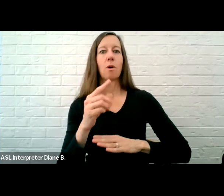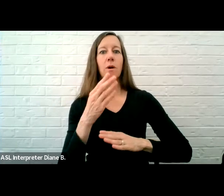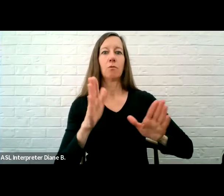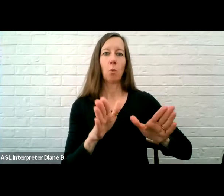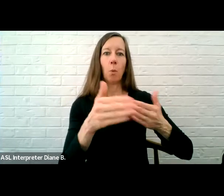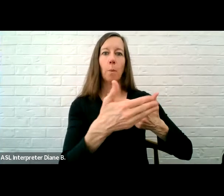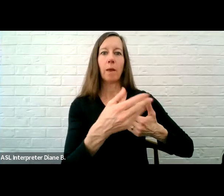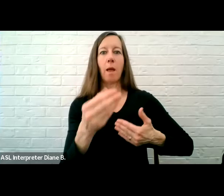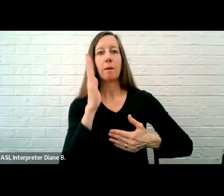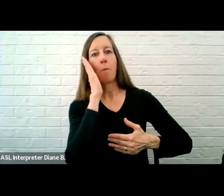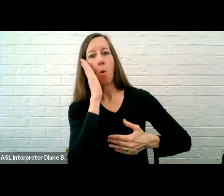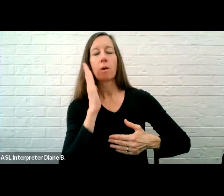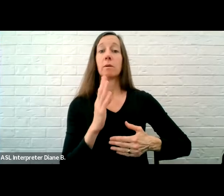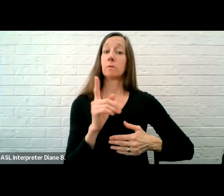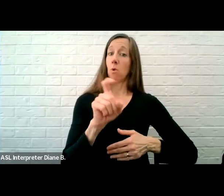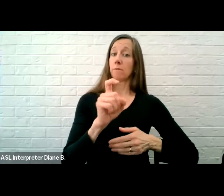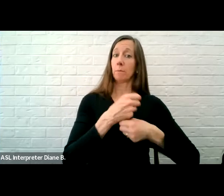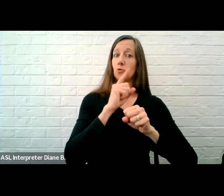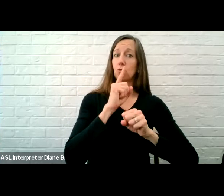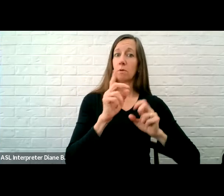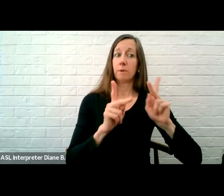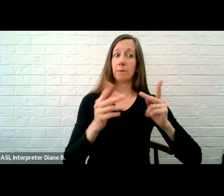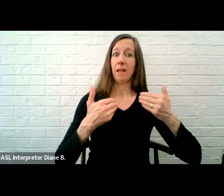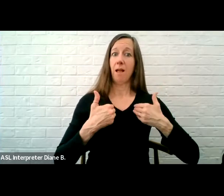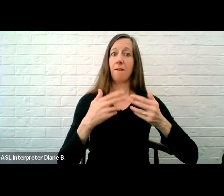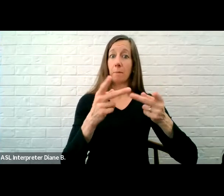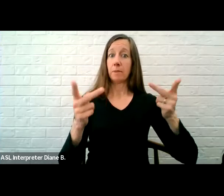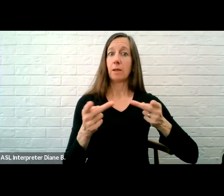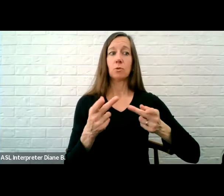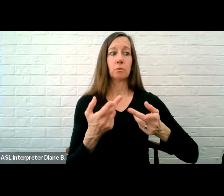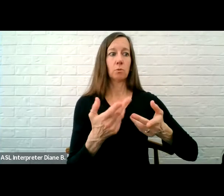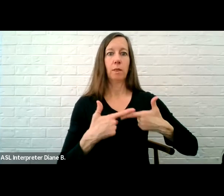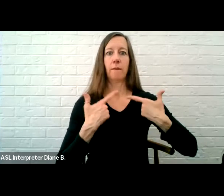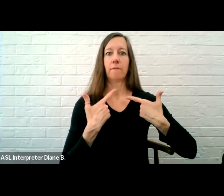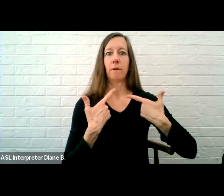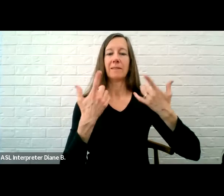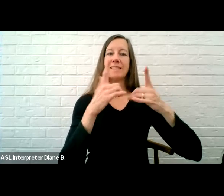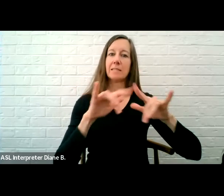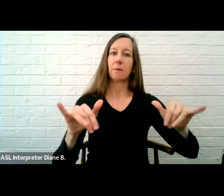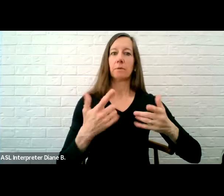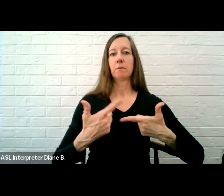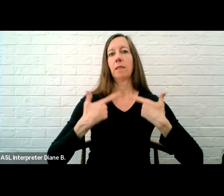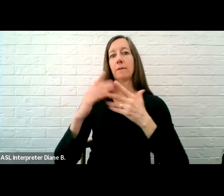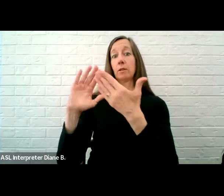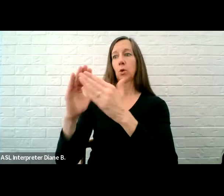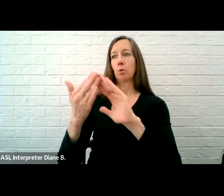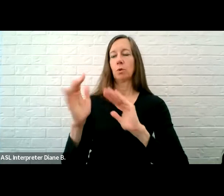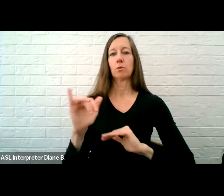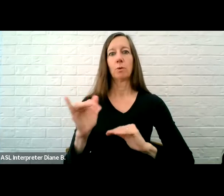individuals have places to live while they're also living in the community. And this can be a challenge. And you heard Jennifer talk about the